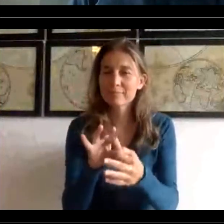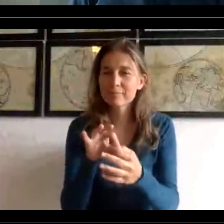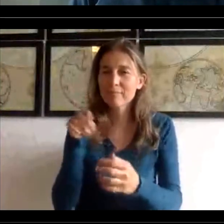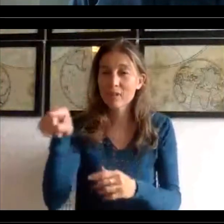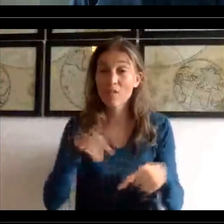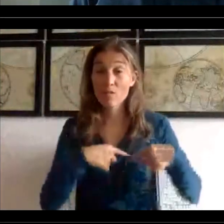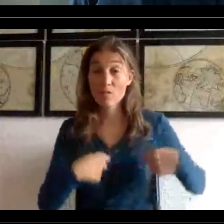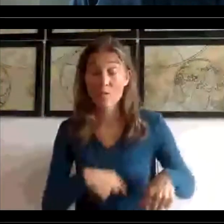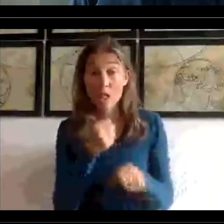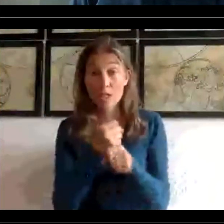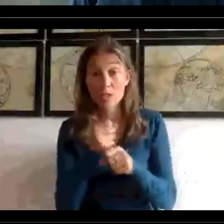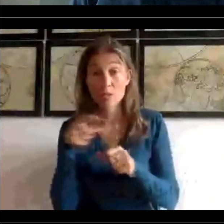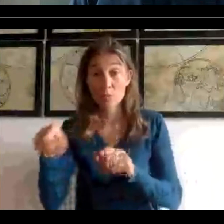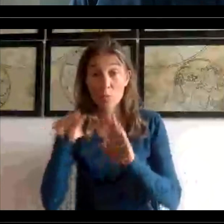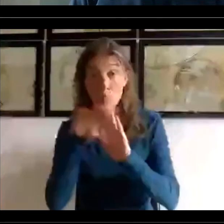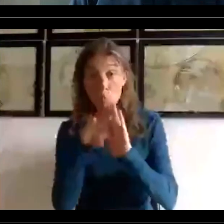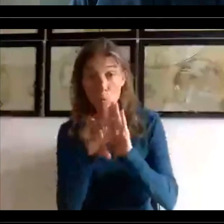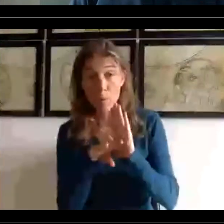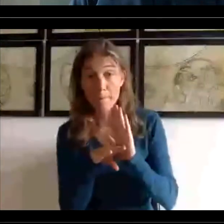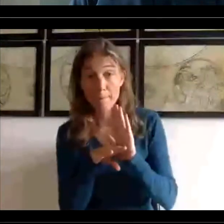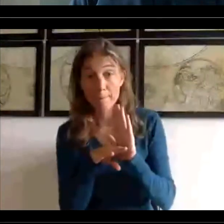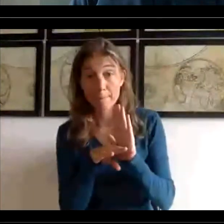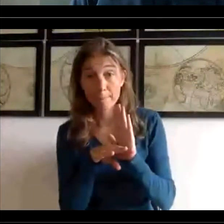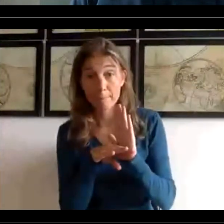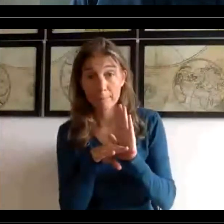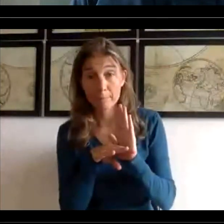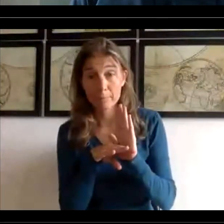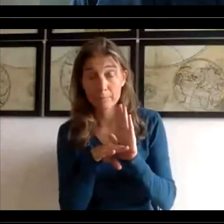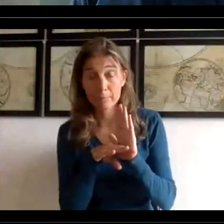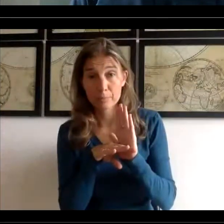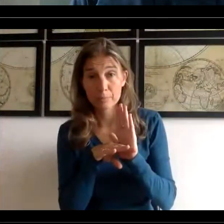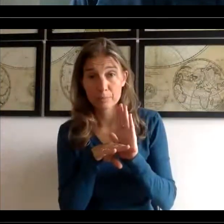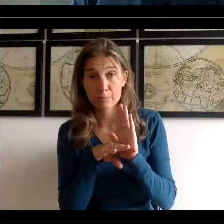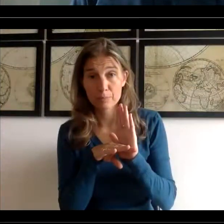It can help connect the newcomers with the people